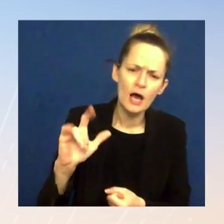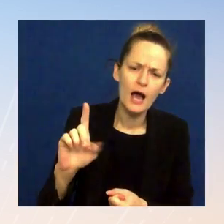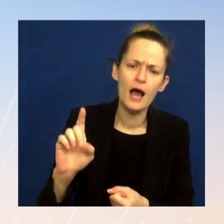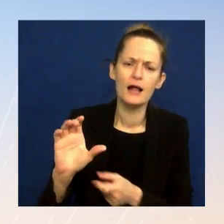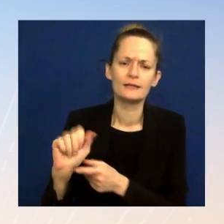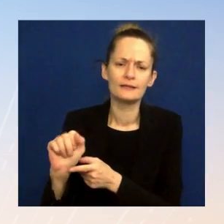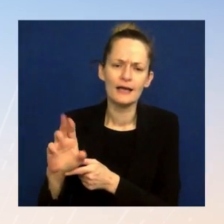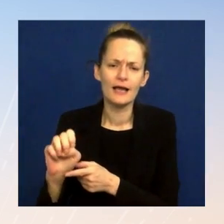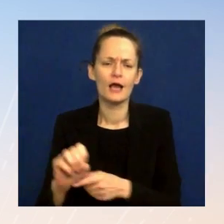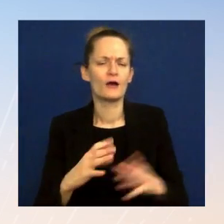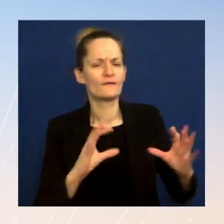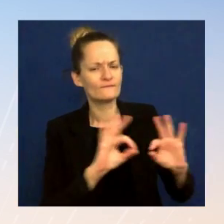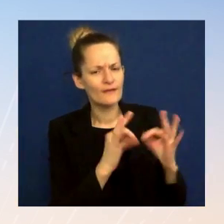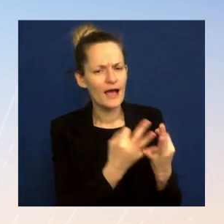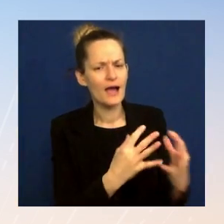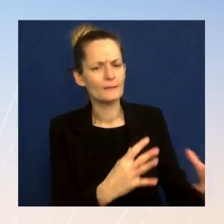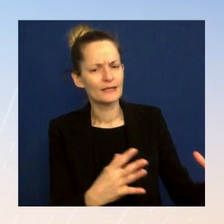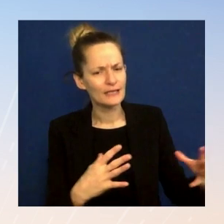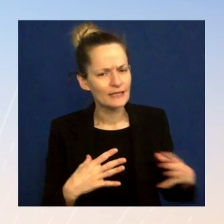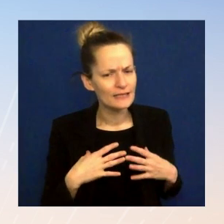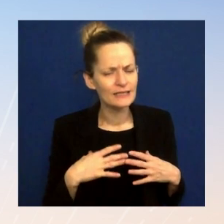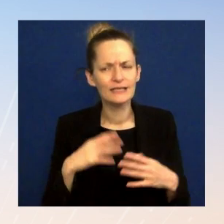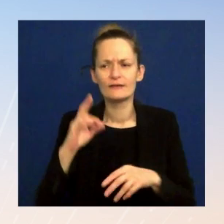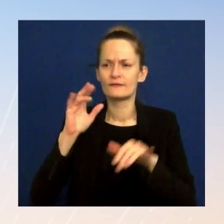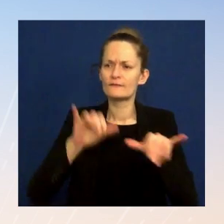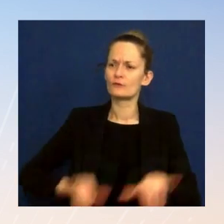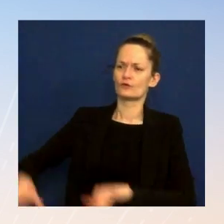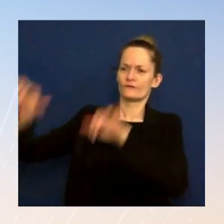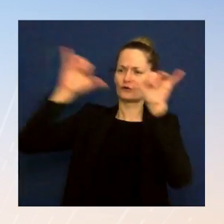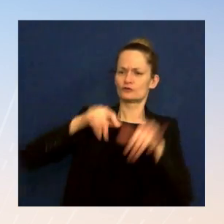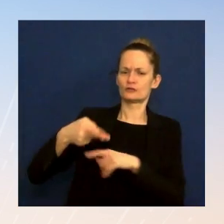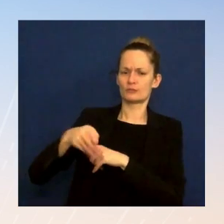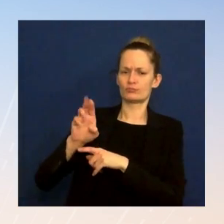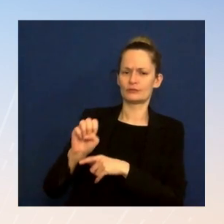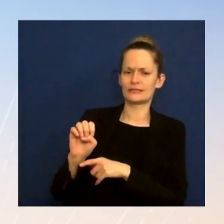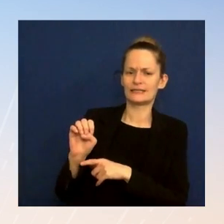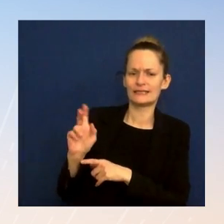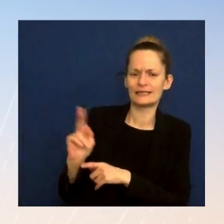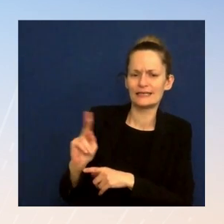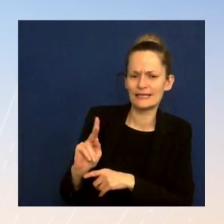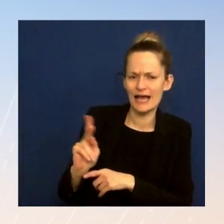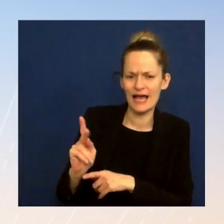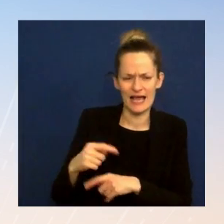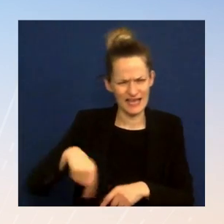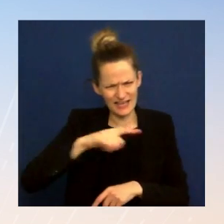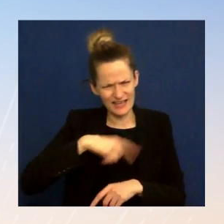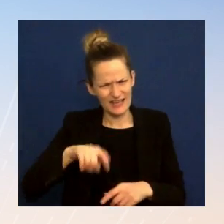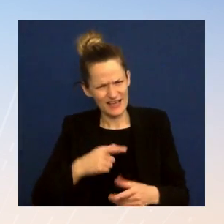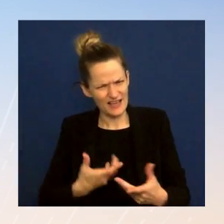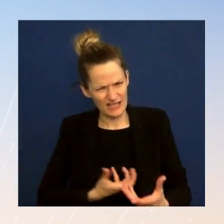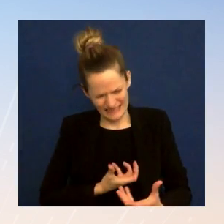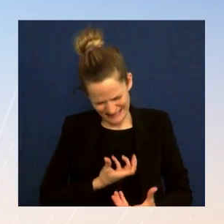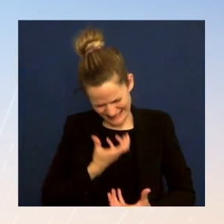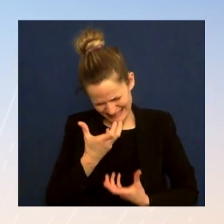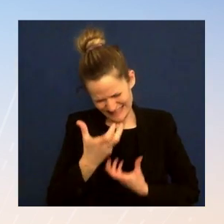A lot of these people have been fighting with their heart and soul for decades to get these things done. We are right now on the verge